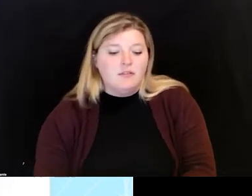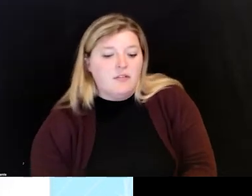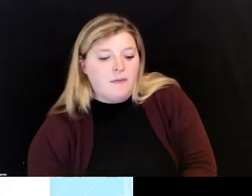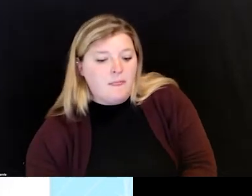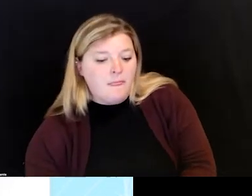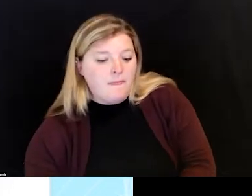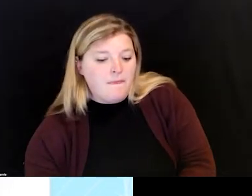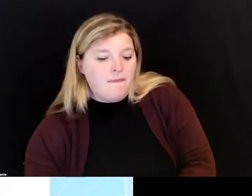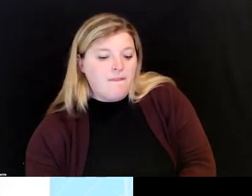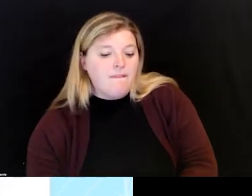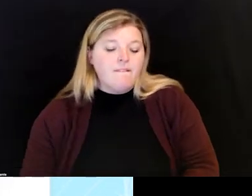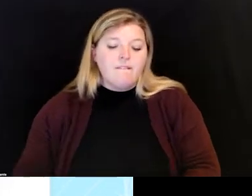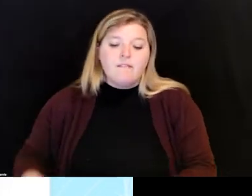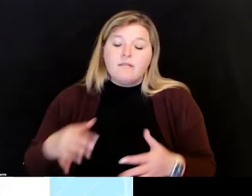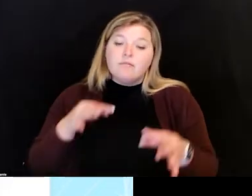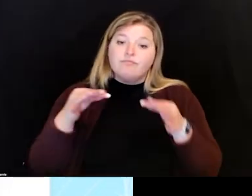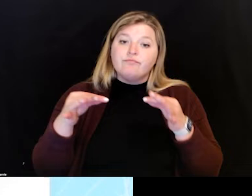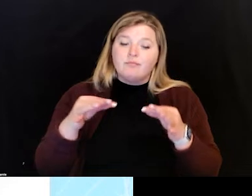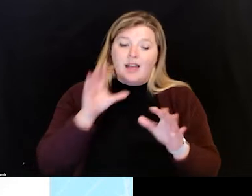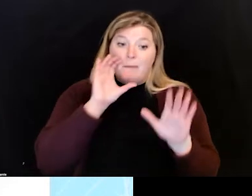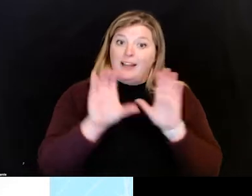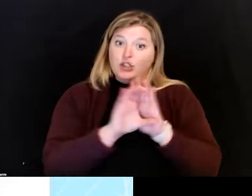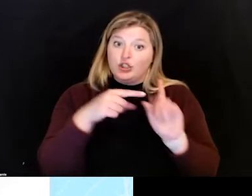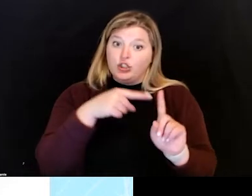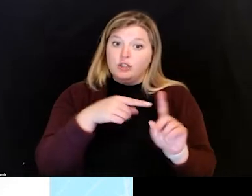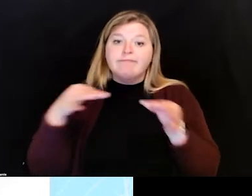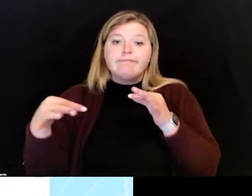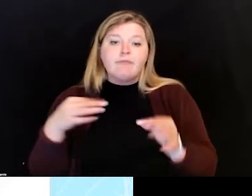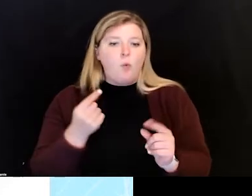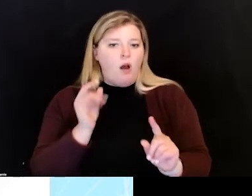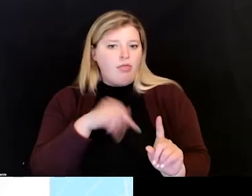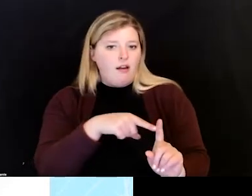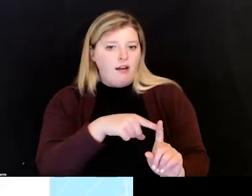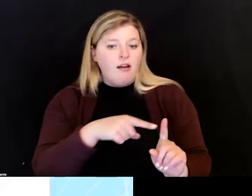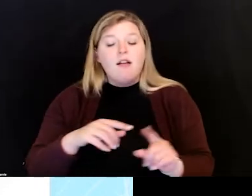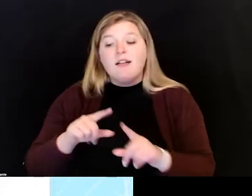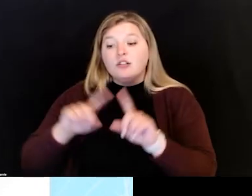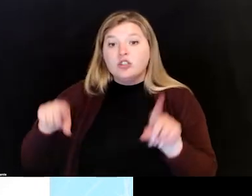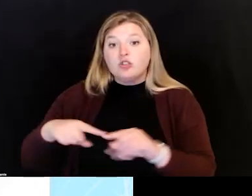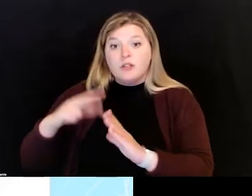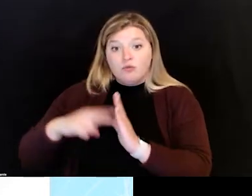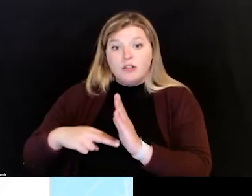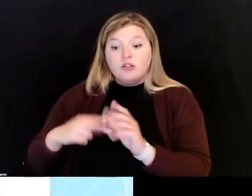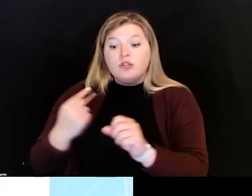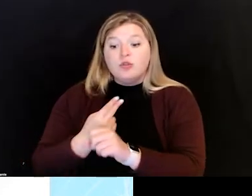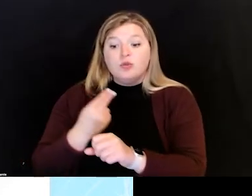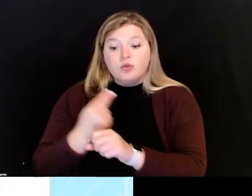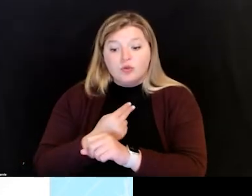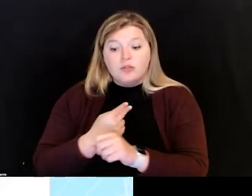a textual description of an image. It can be read by screen readers, which allows content to be used by people with visual